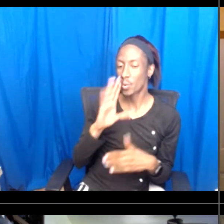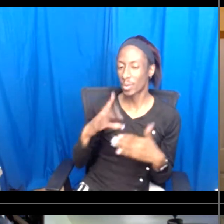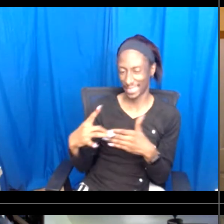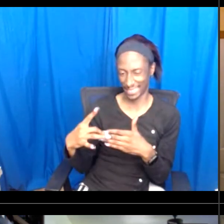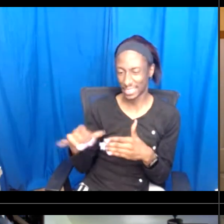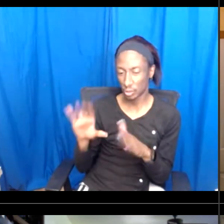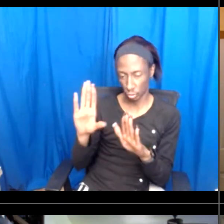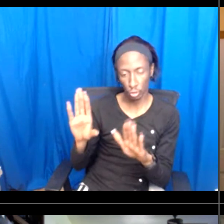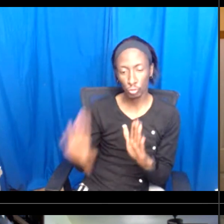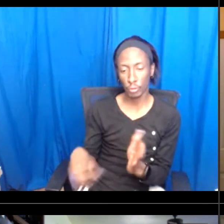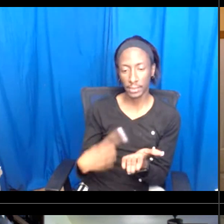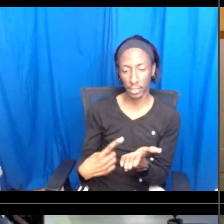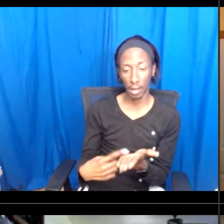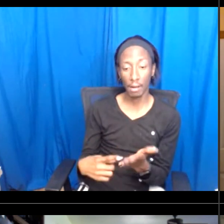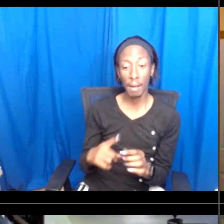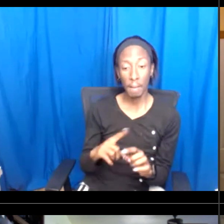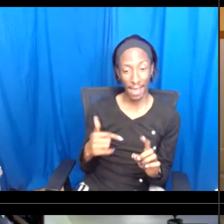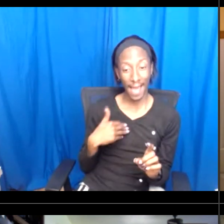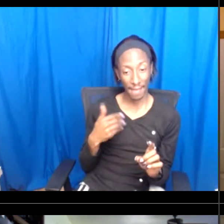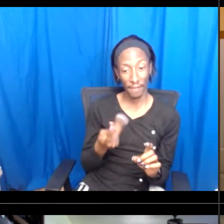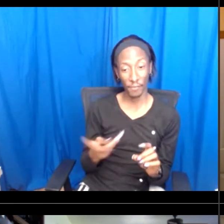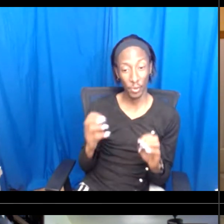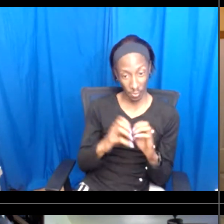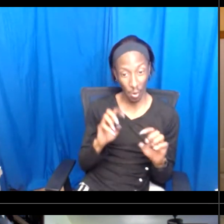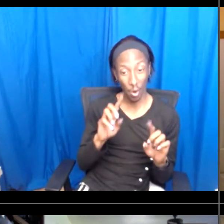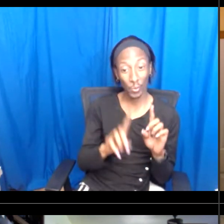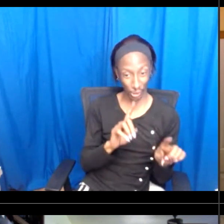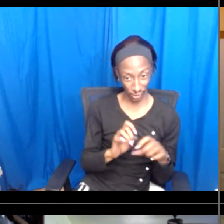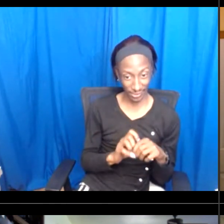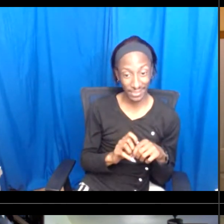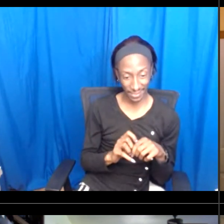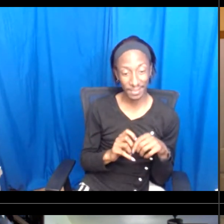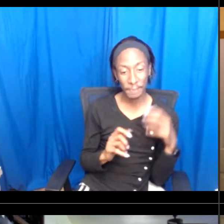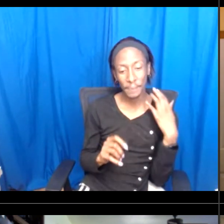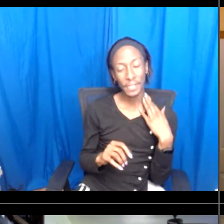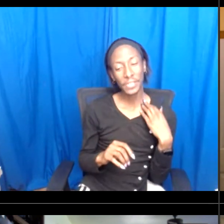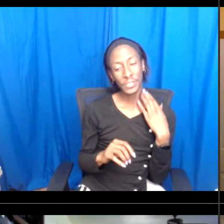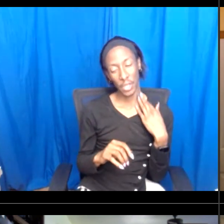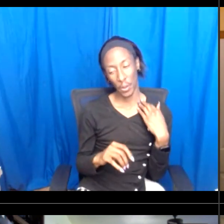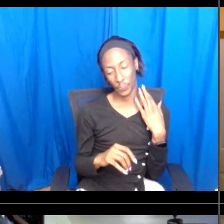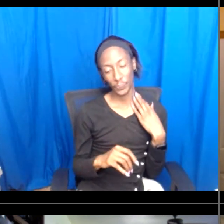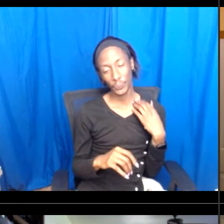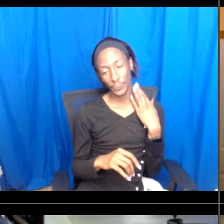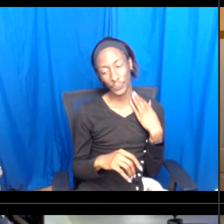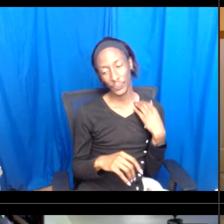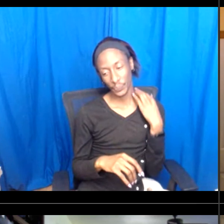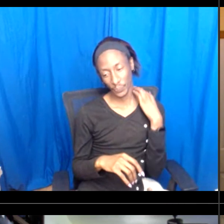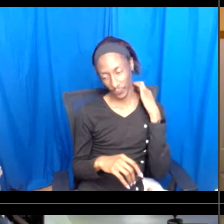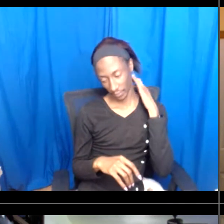But I want to ask a few more questions cause we had some come in. So this question came, let's see.